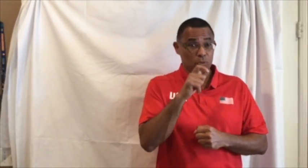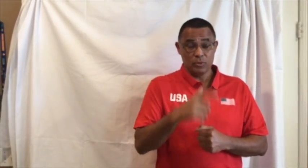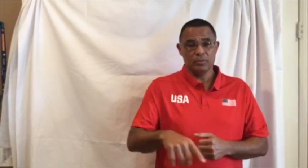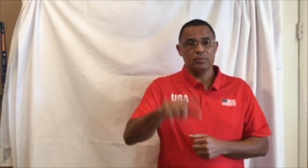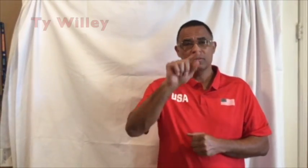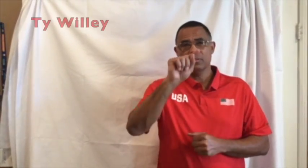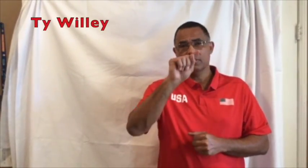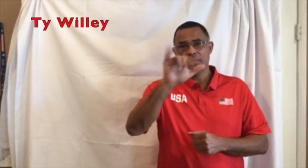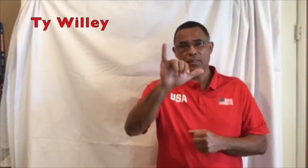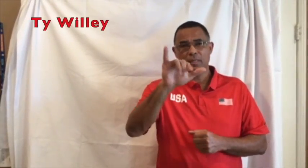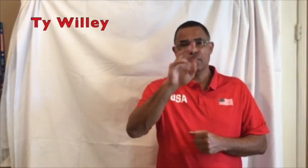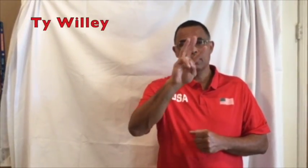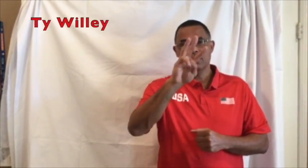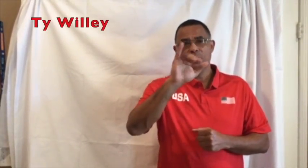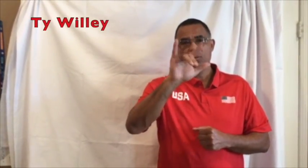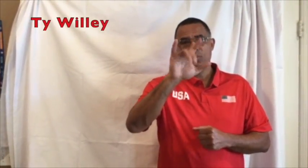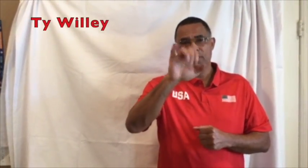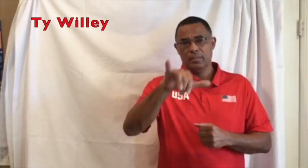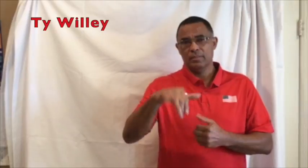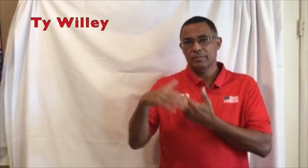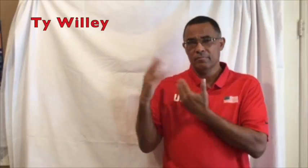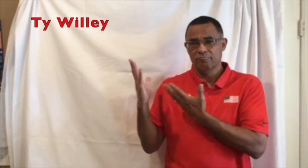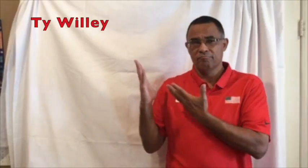Most improved goes to tie Willie.